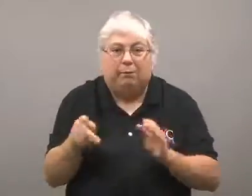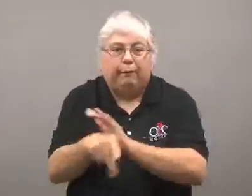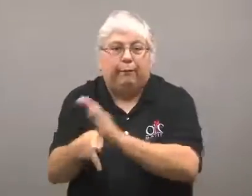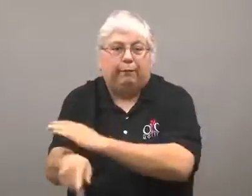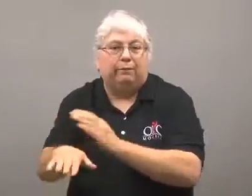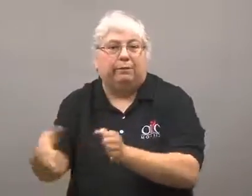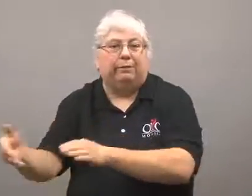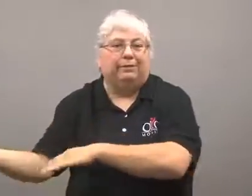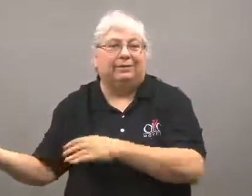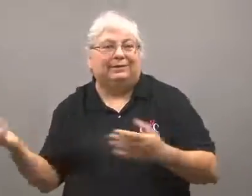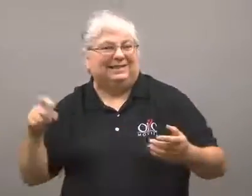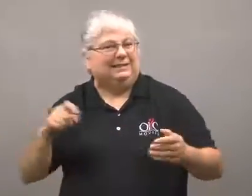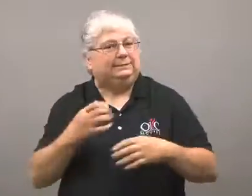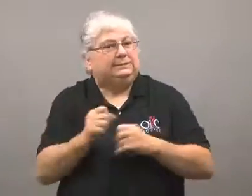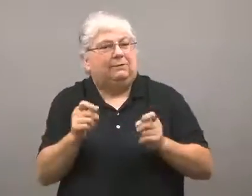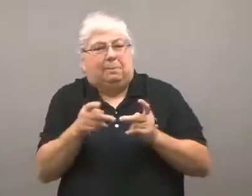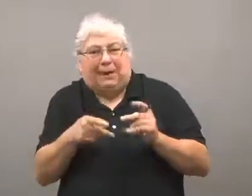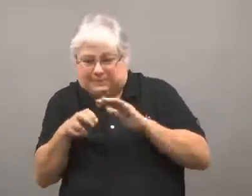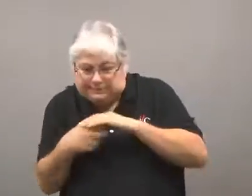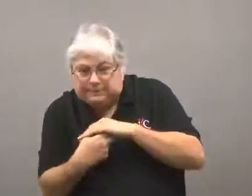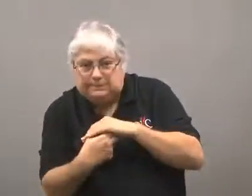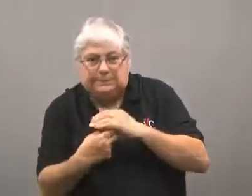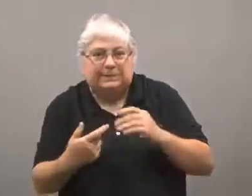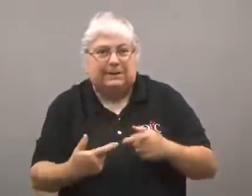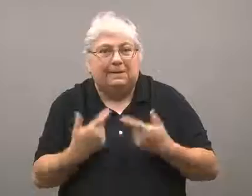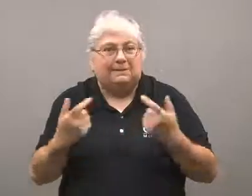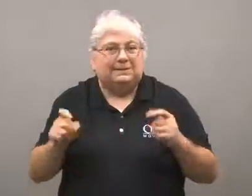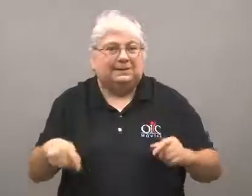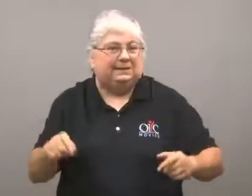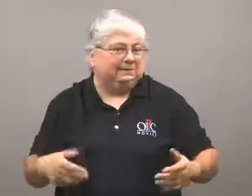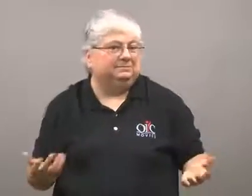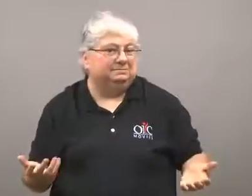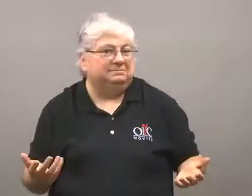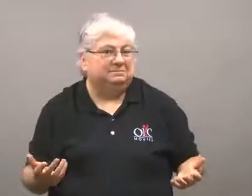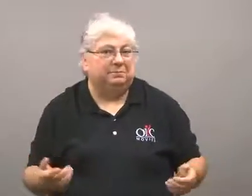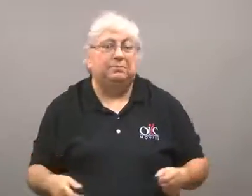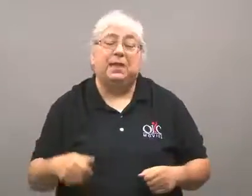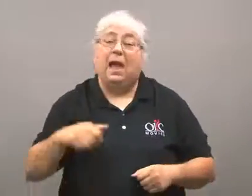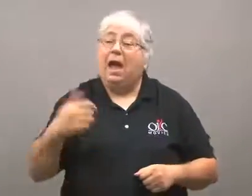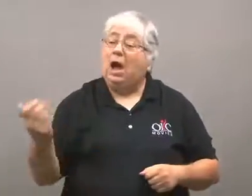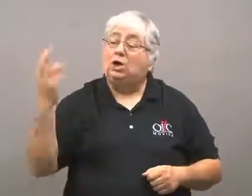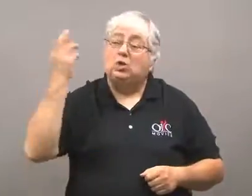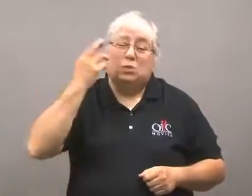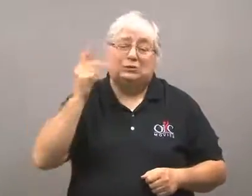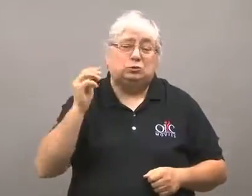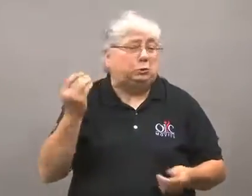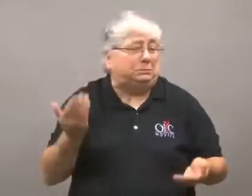Without safe hiding spots, they're easily killed off.